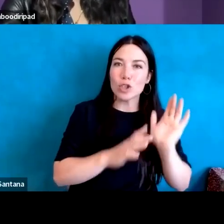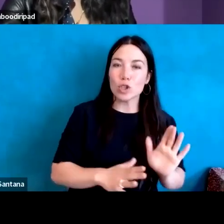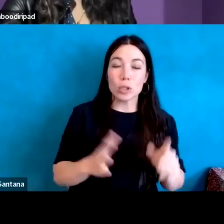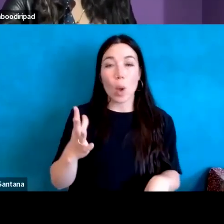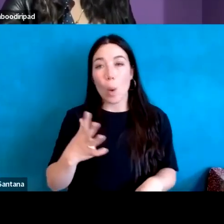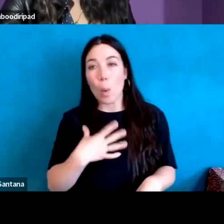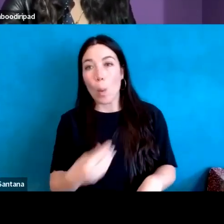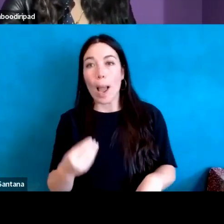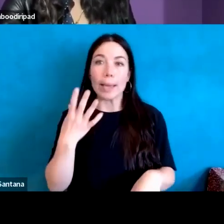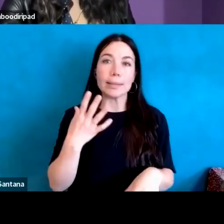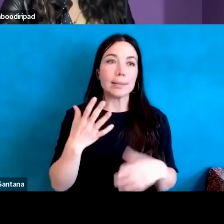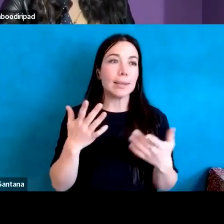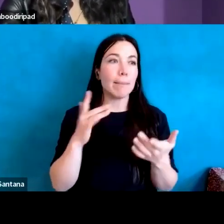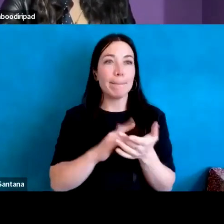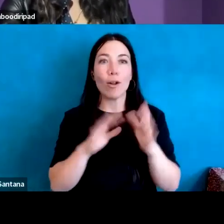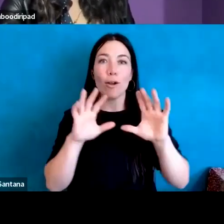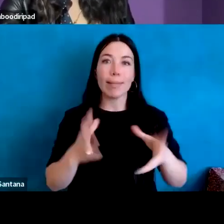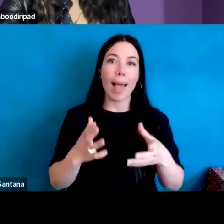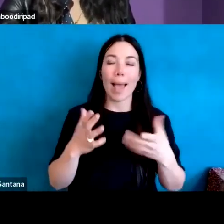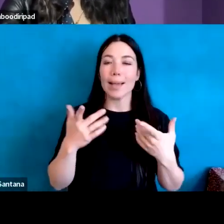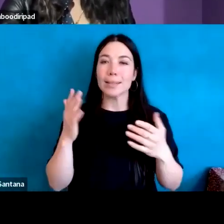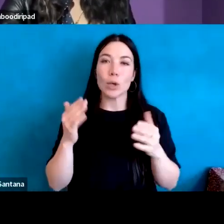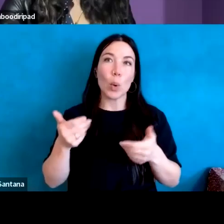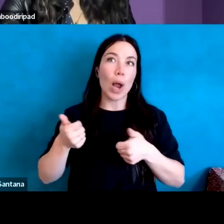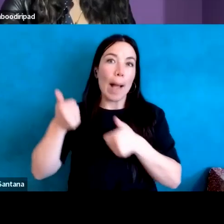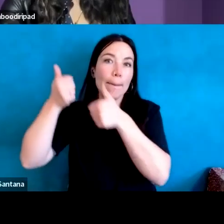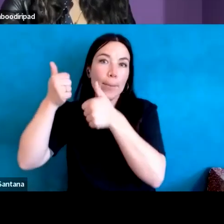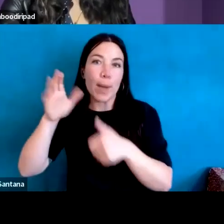university professors who were often studying their own children.